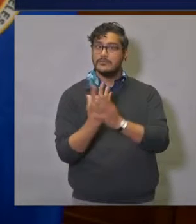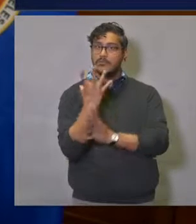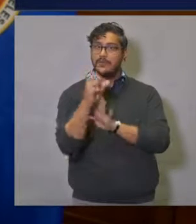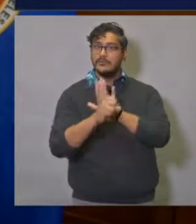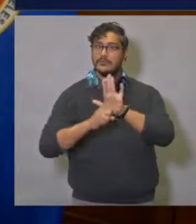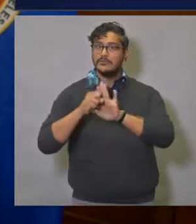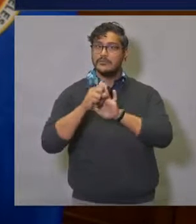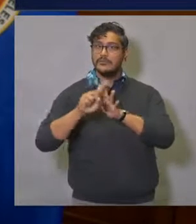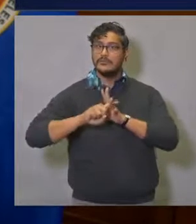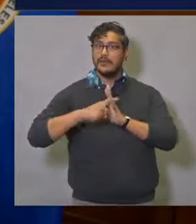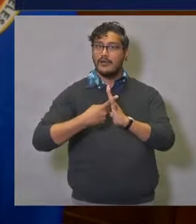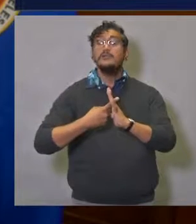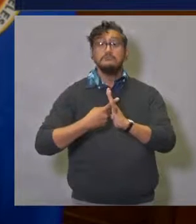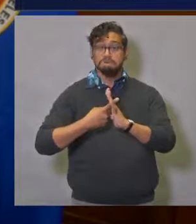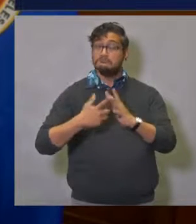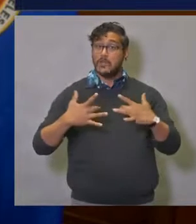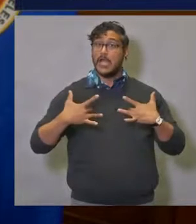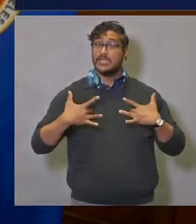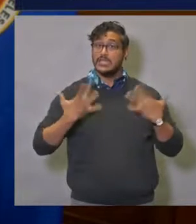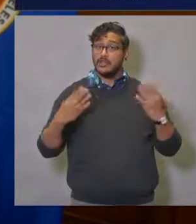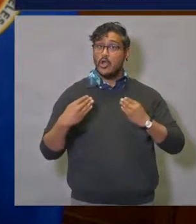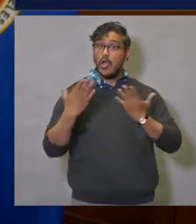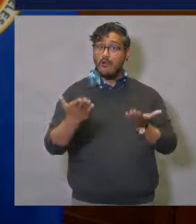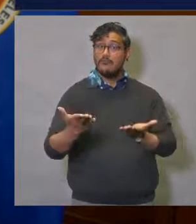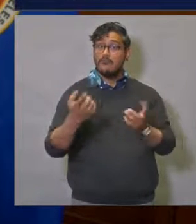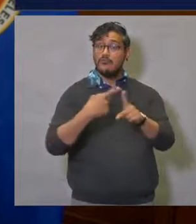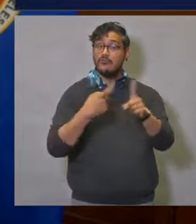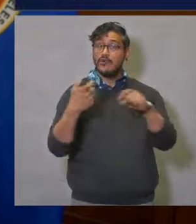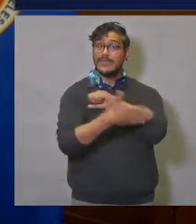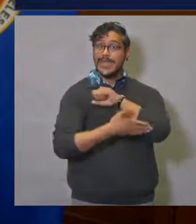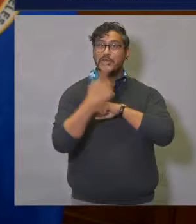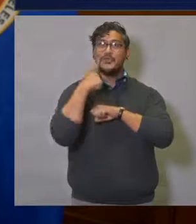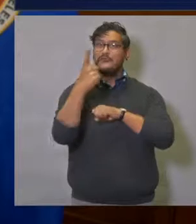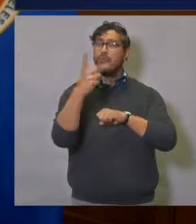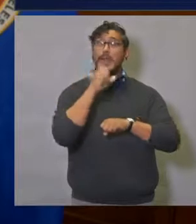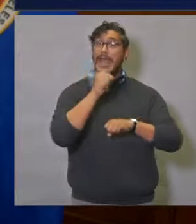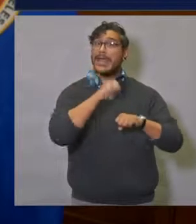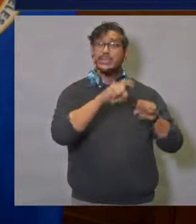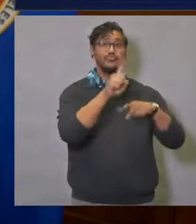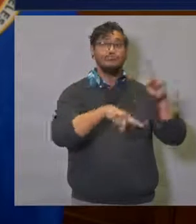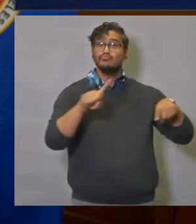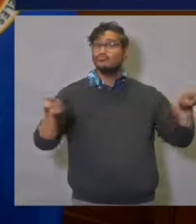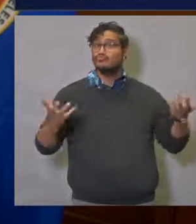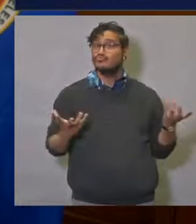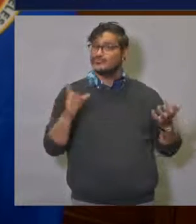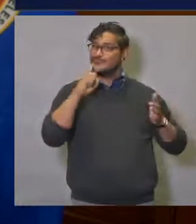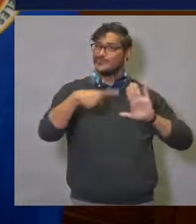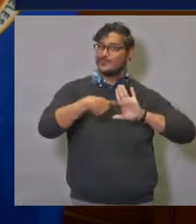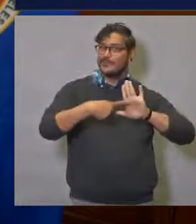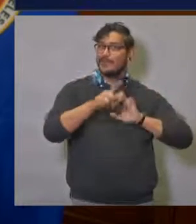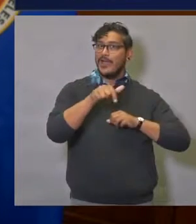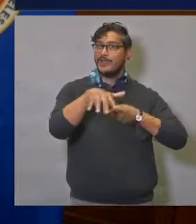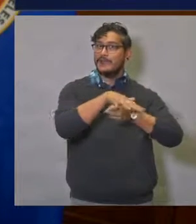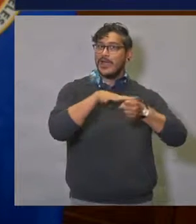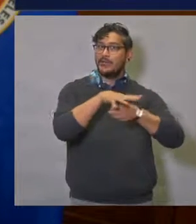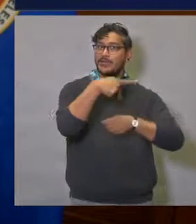THE SPRING SEASON. THERE ARE ACTIVITIES OFFERED BY